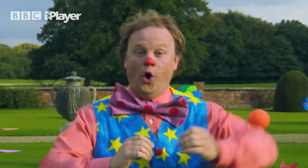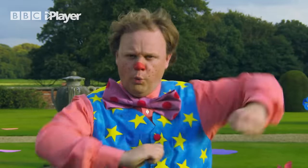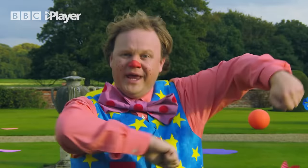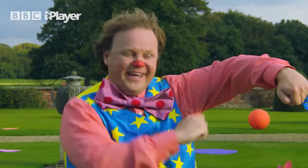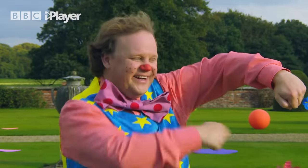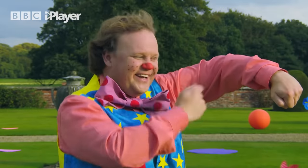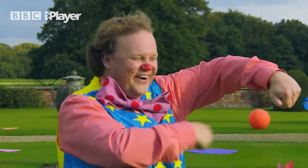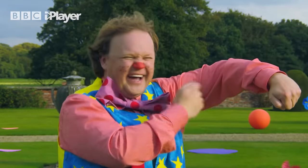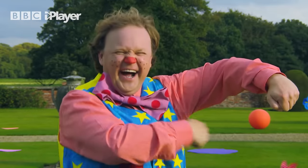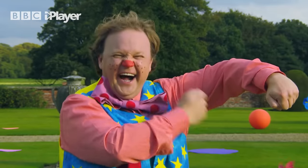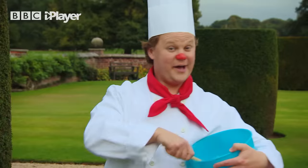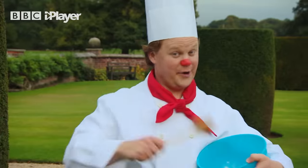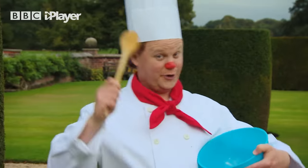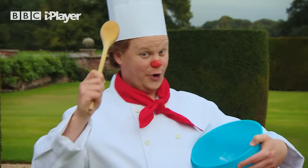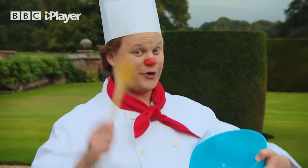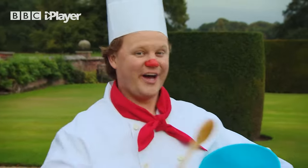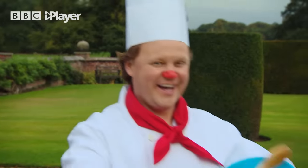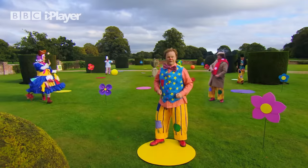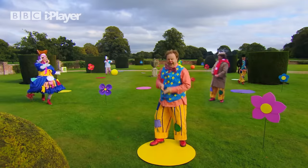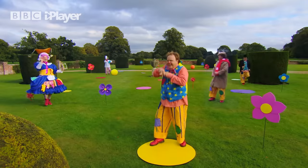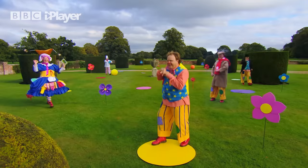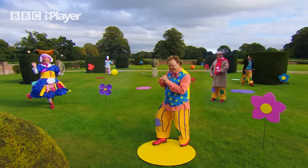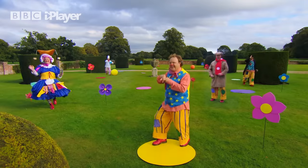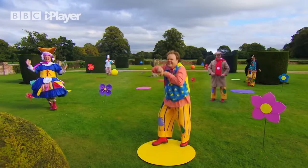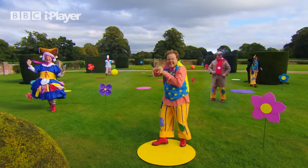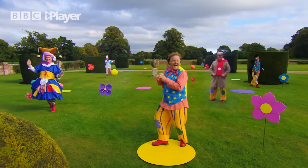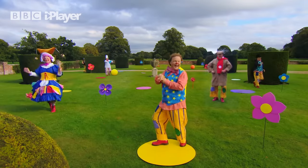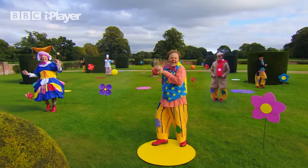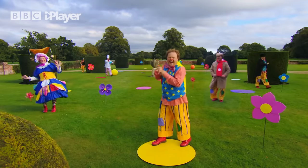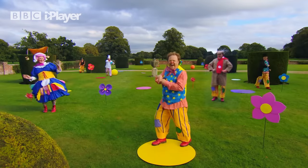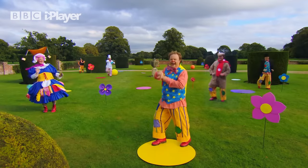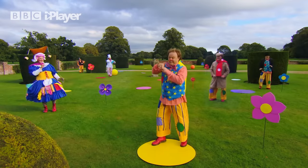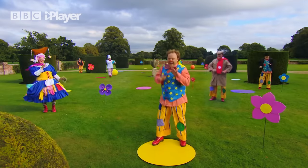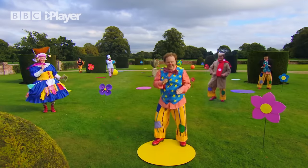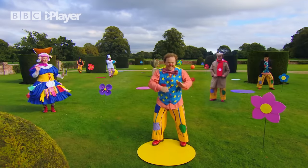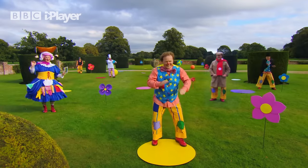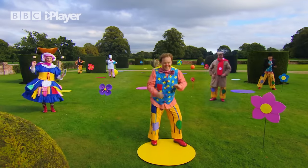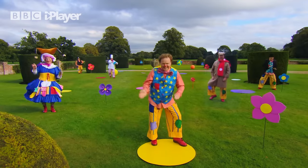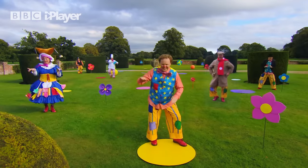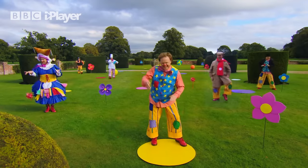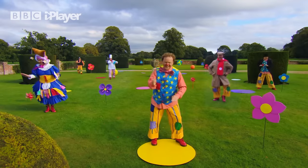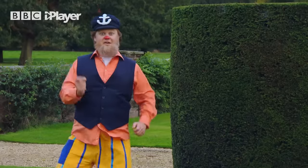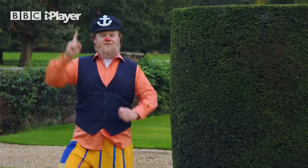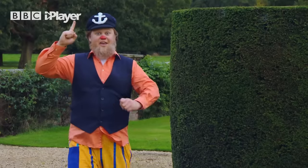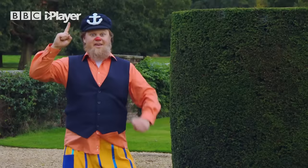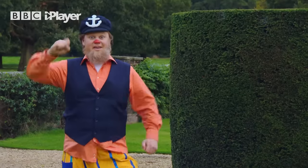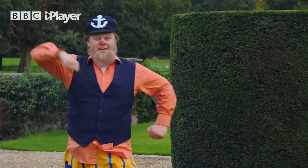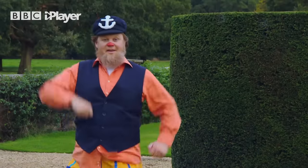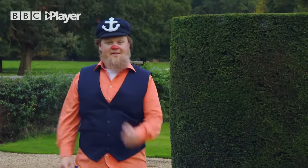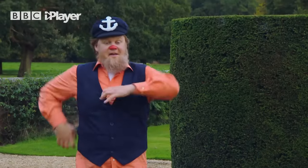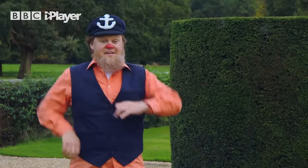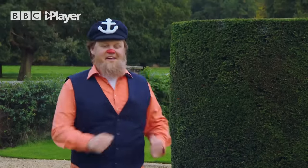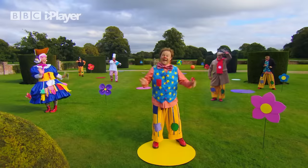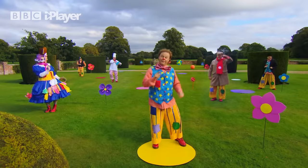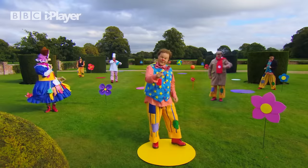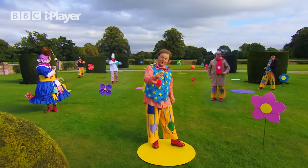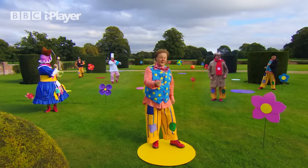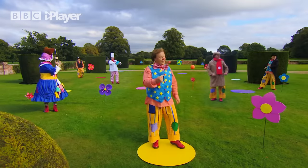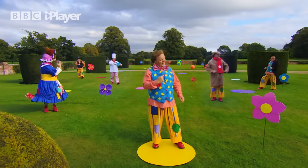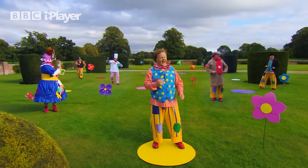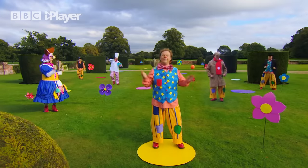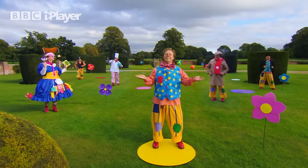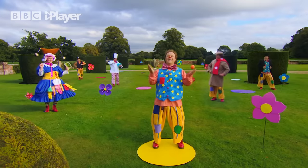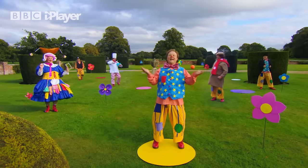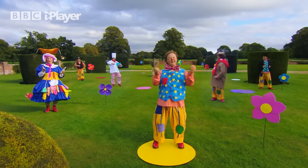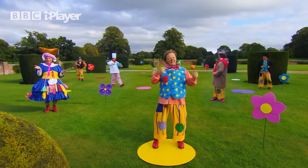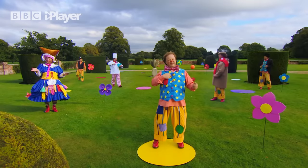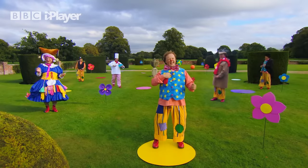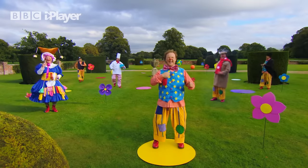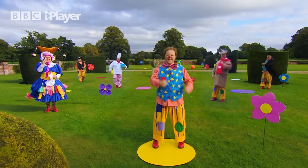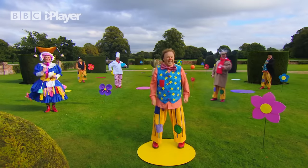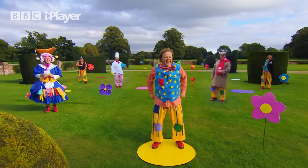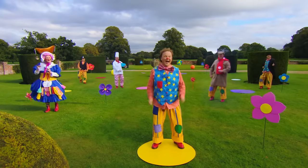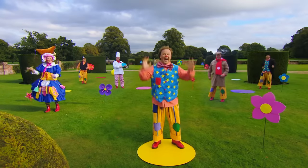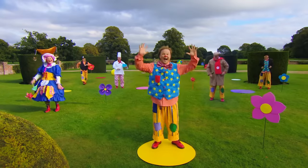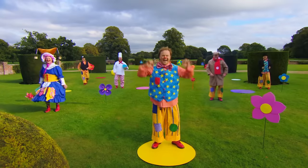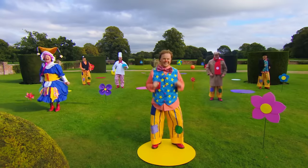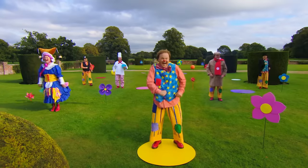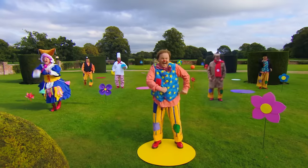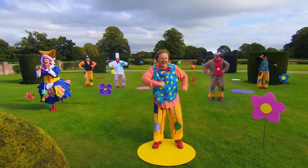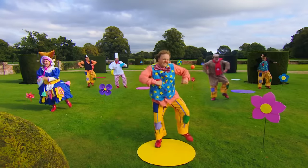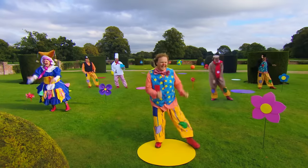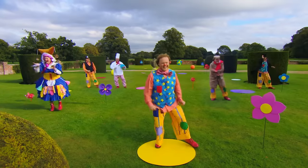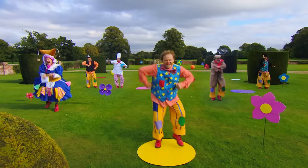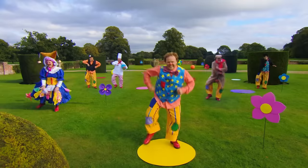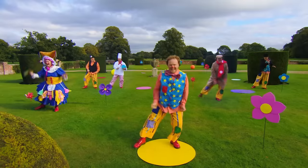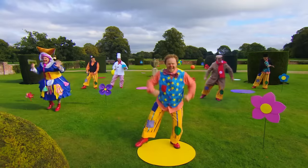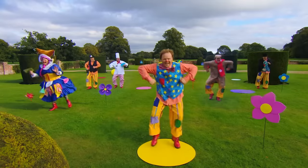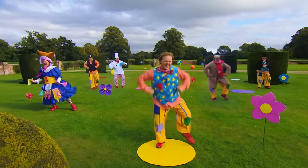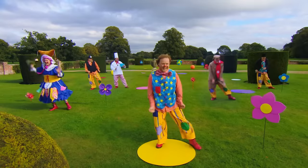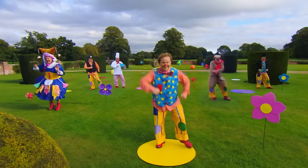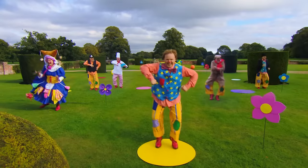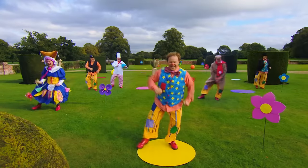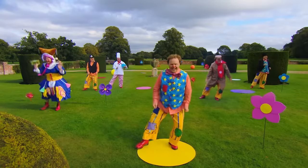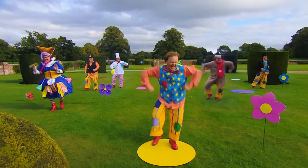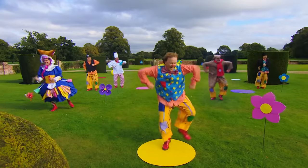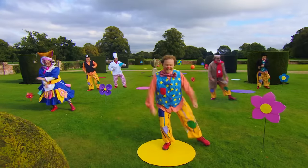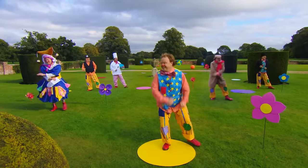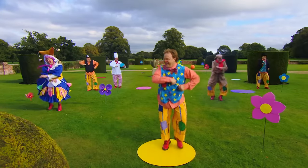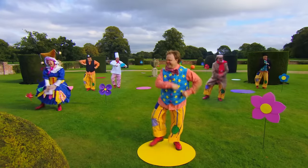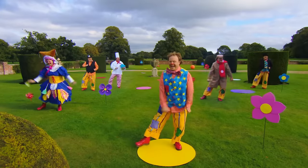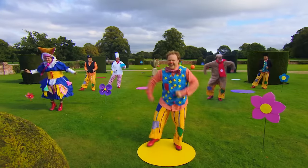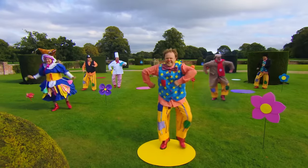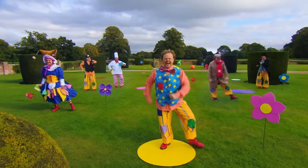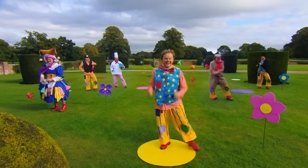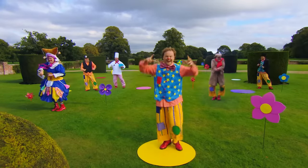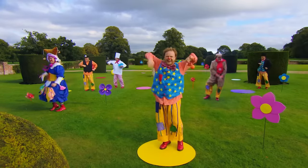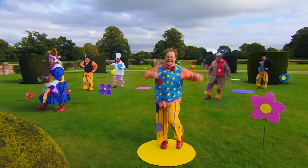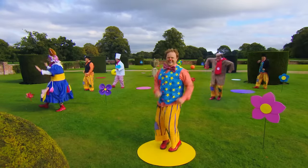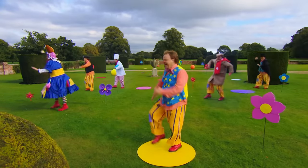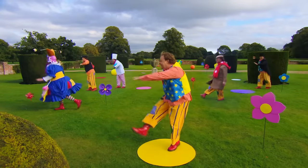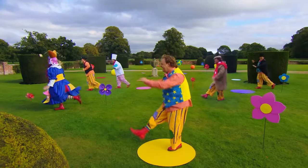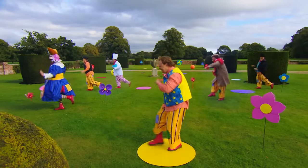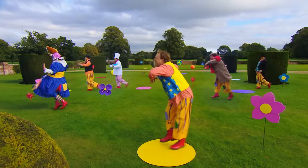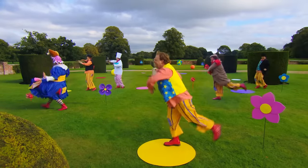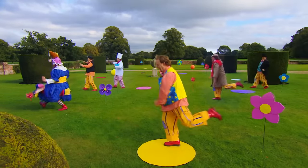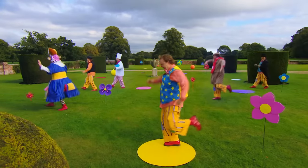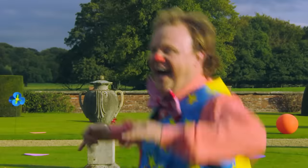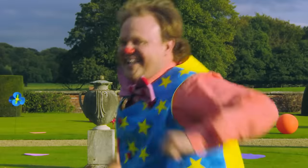oh we could cook ride a paddling sea sea maybe you can come and play with me